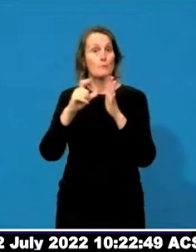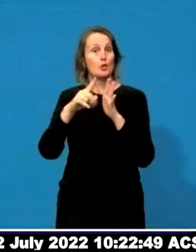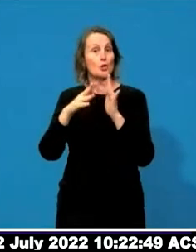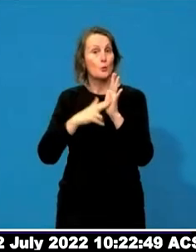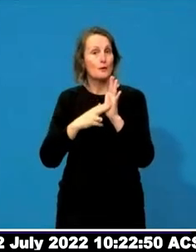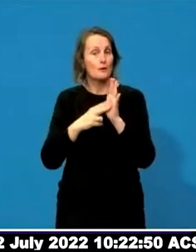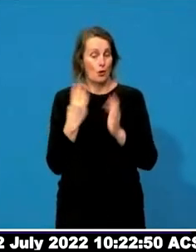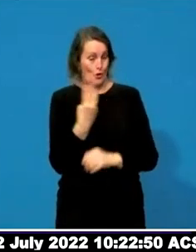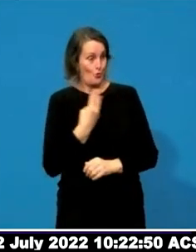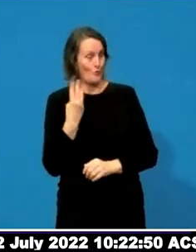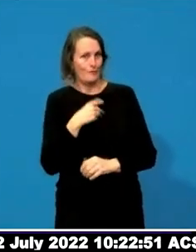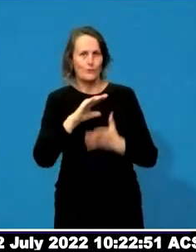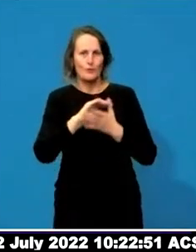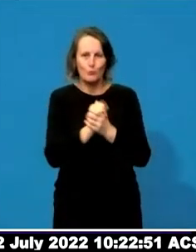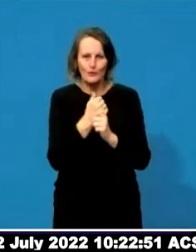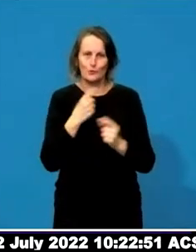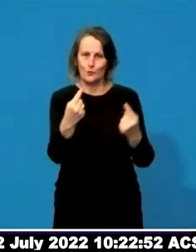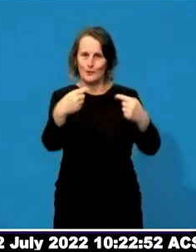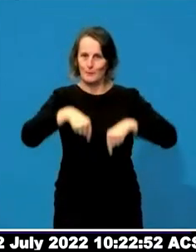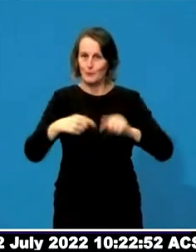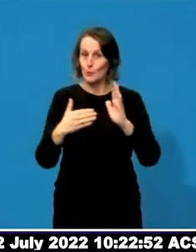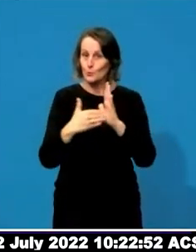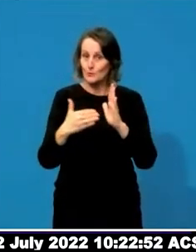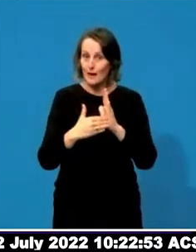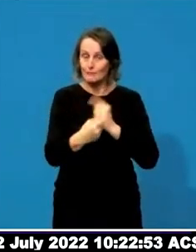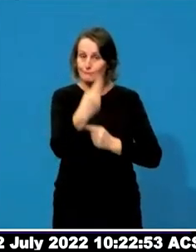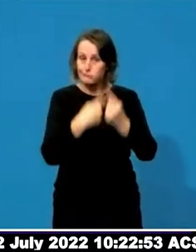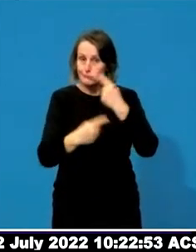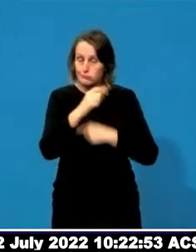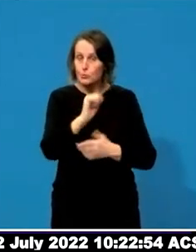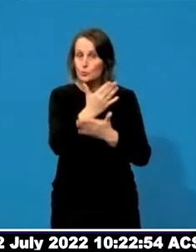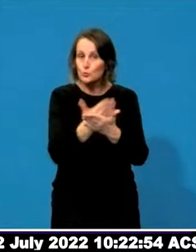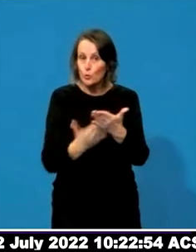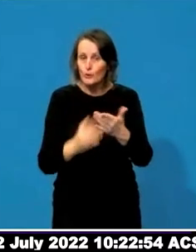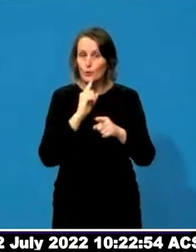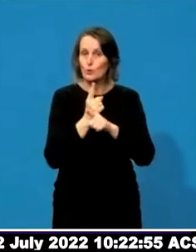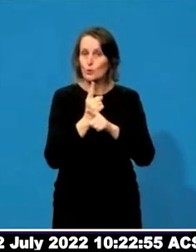your coming to the Royal Commission today and telling us about your experiences;